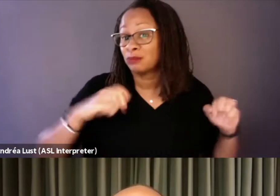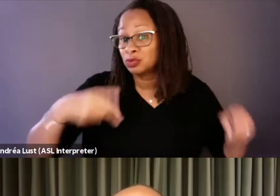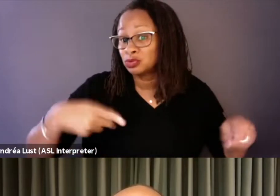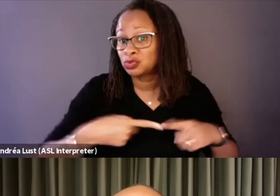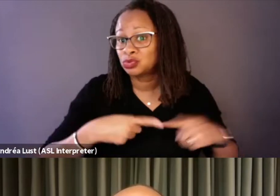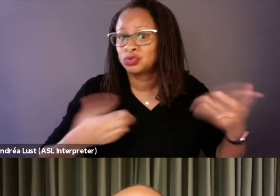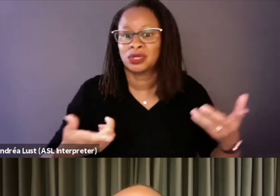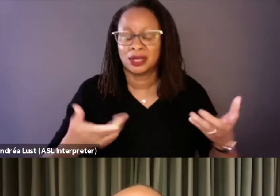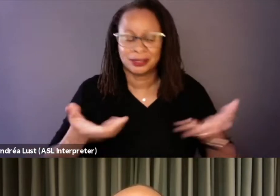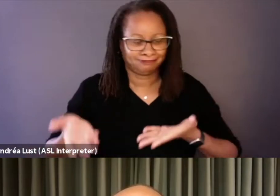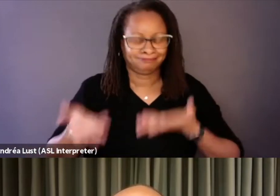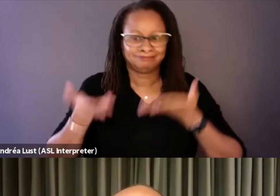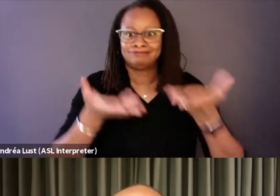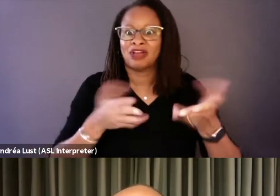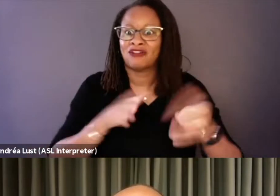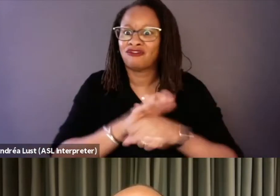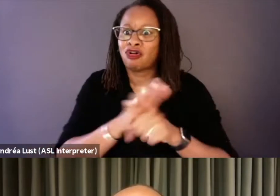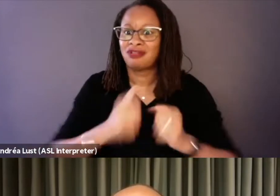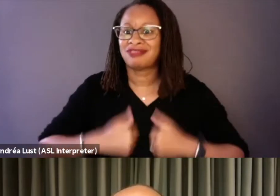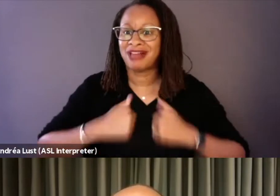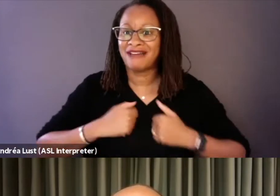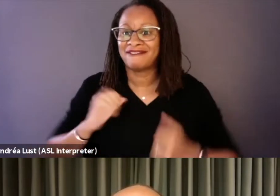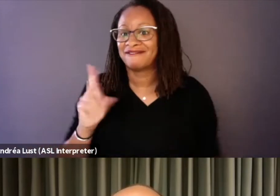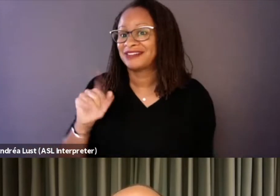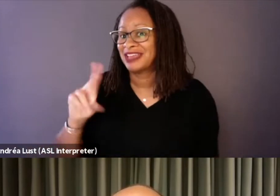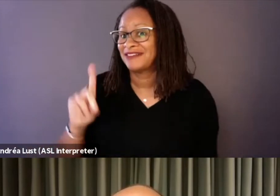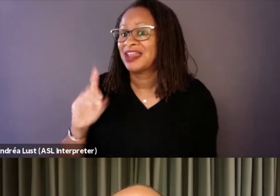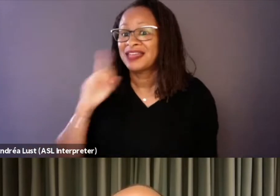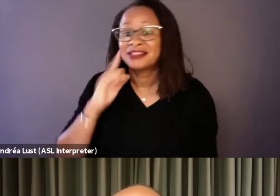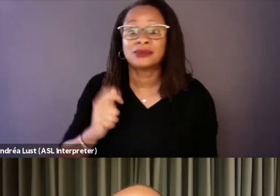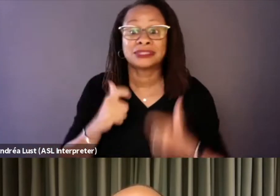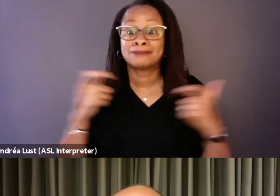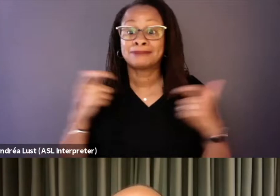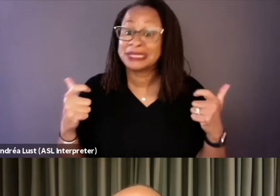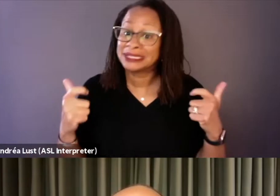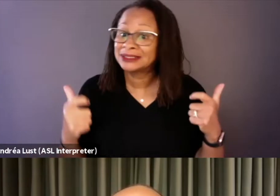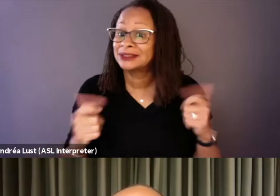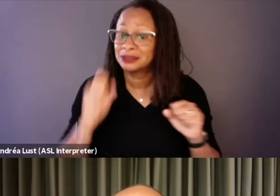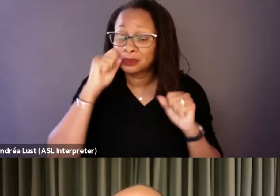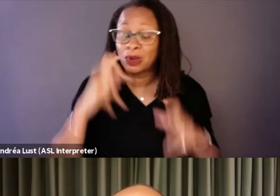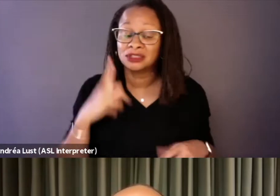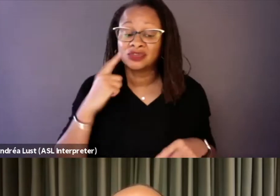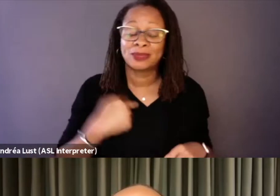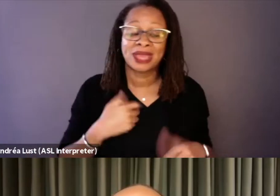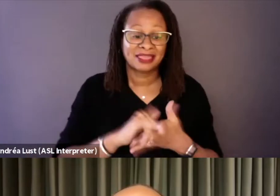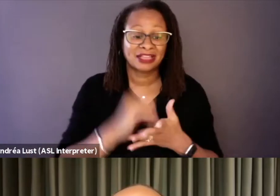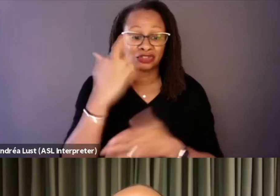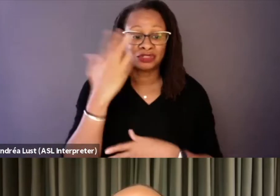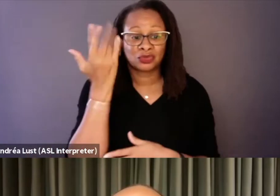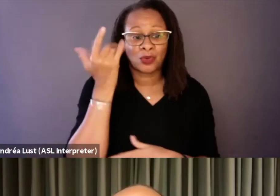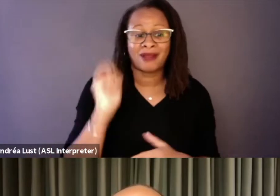bring him to life, I think was the biggest surprise and really that was the reason why all the interviews